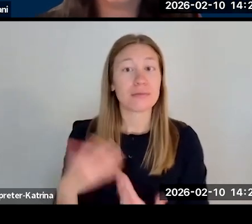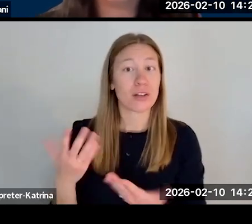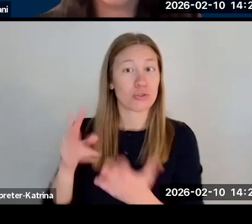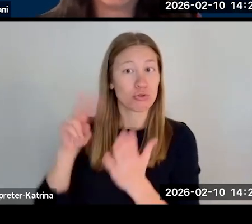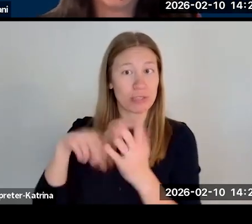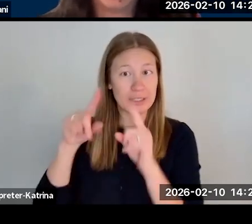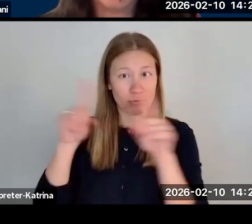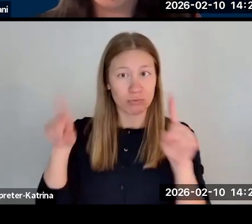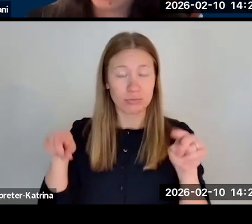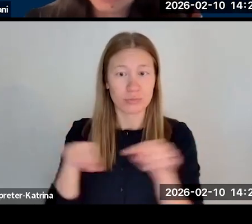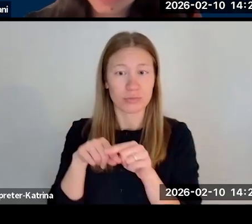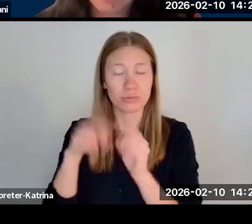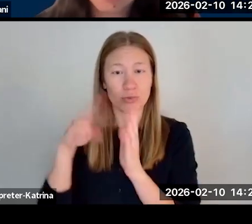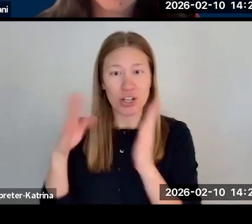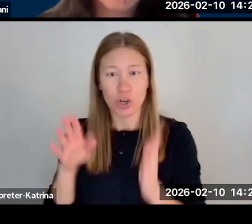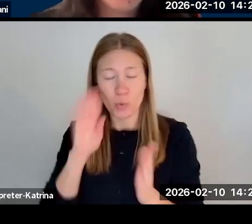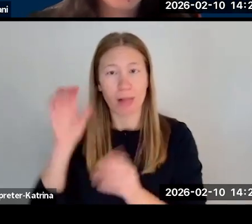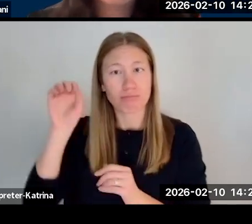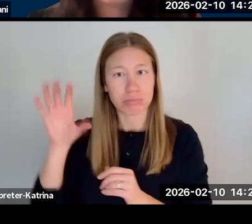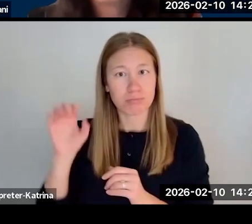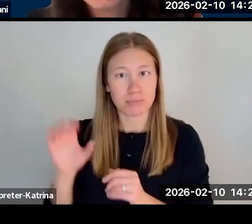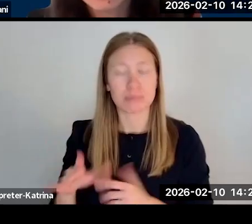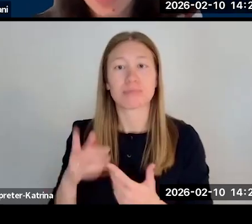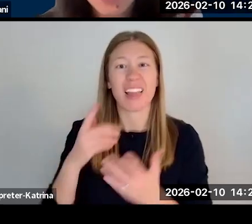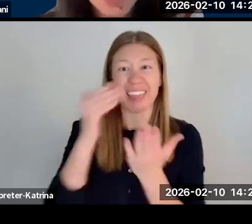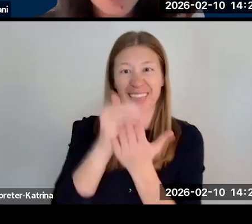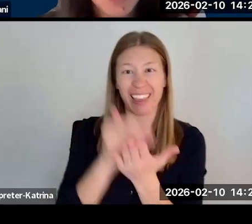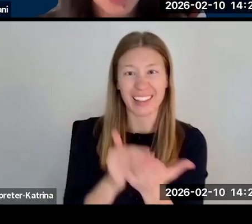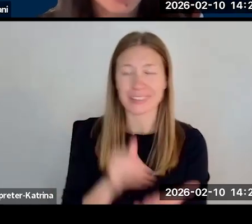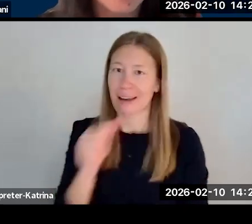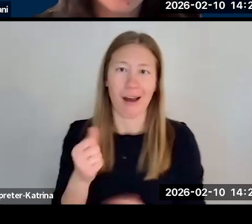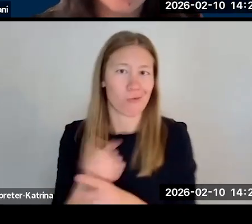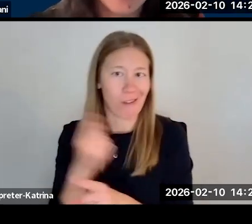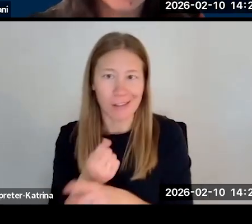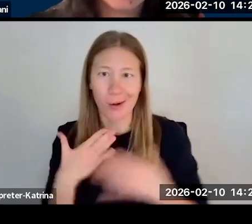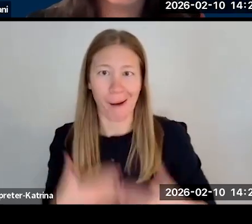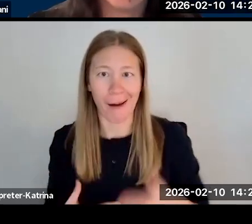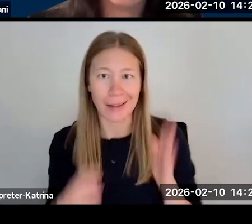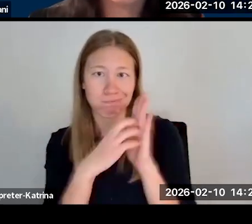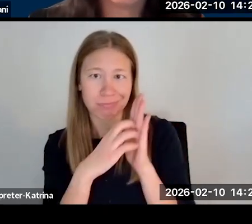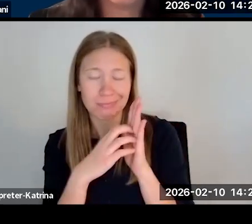and not regular body text. Last to appear is to add space